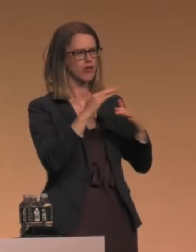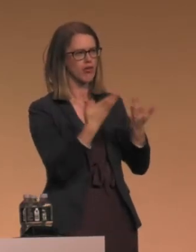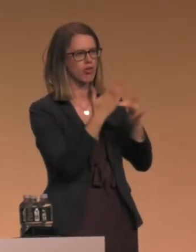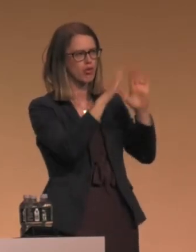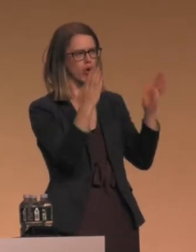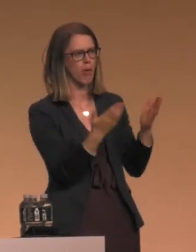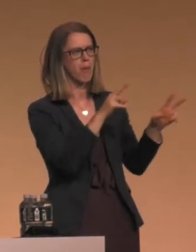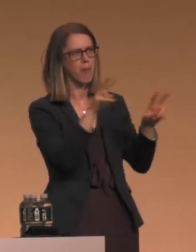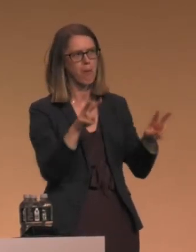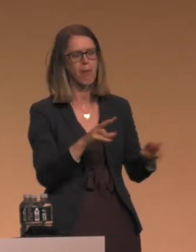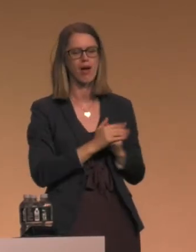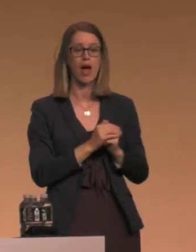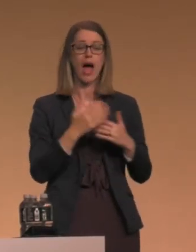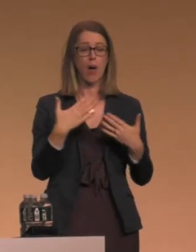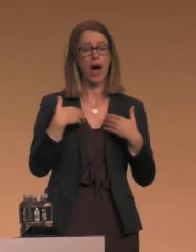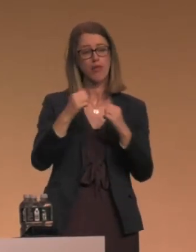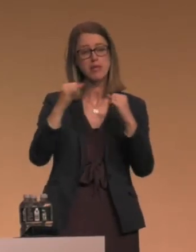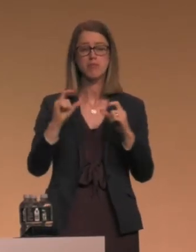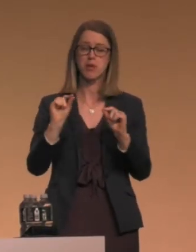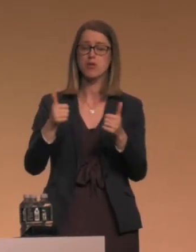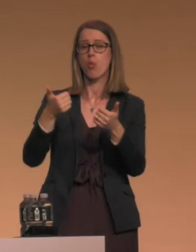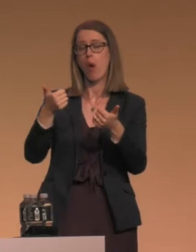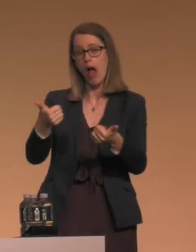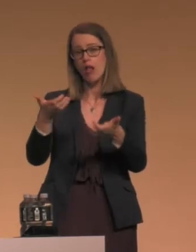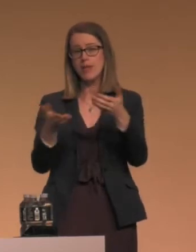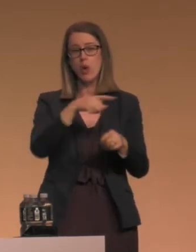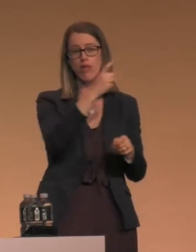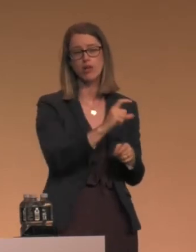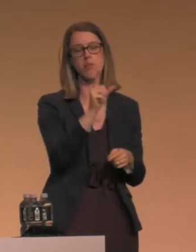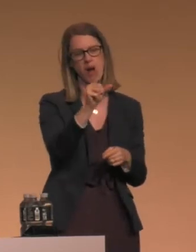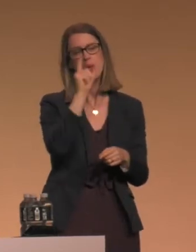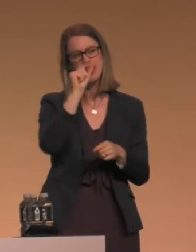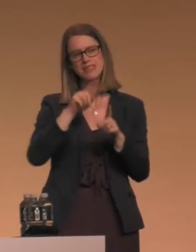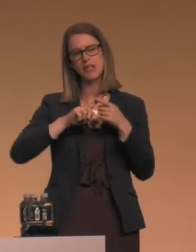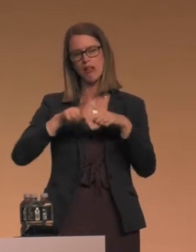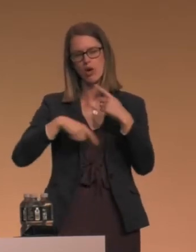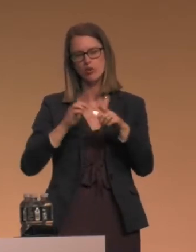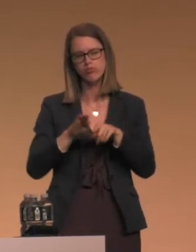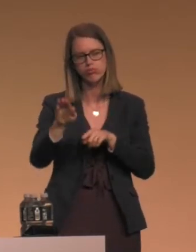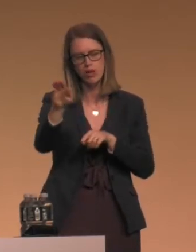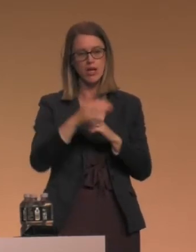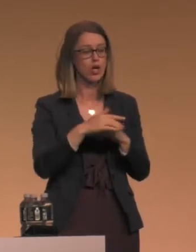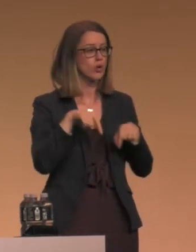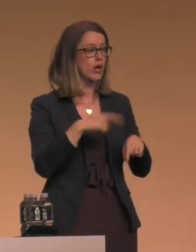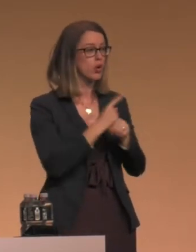Although our health system performs well compared to many countries, there's a lot more we can do. And today, I'll be speaking to you about mental health